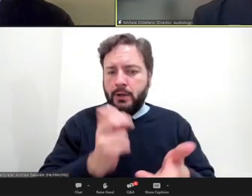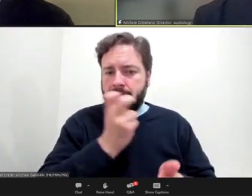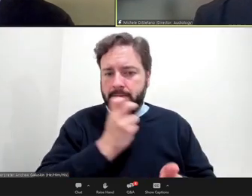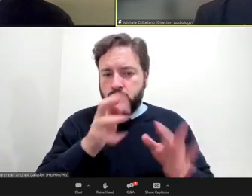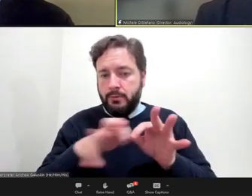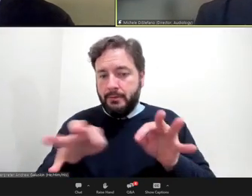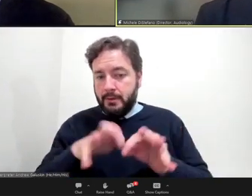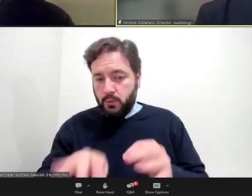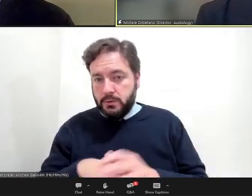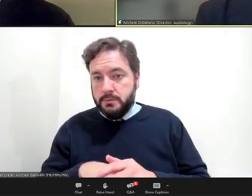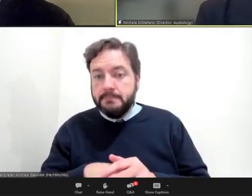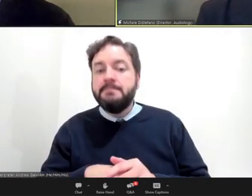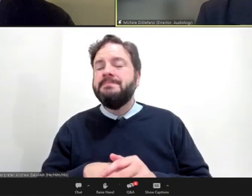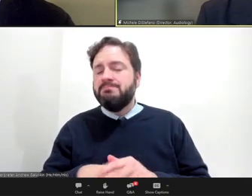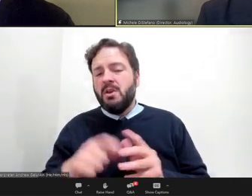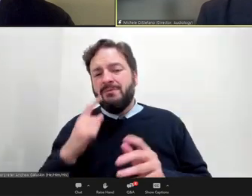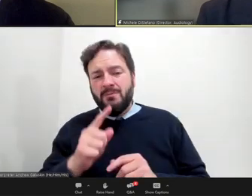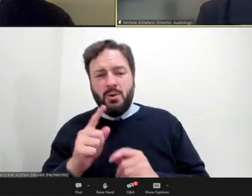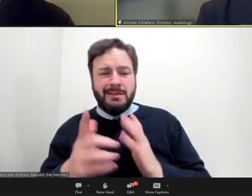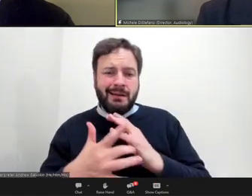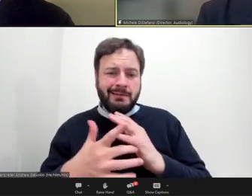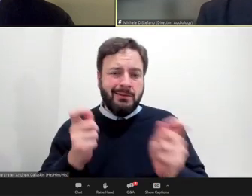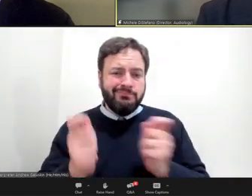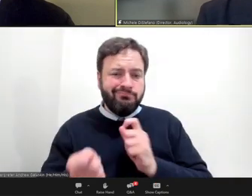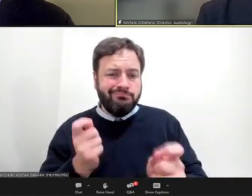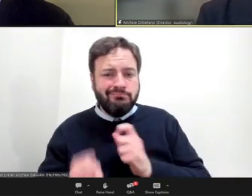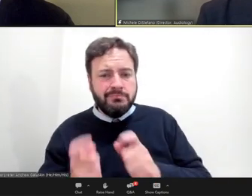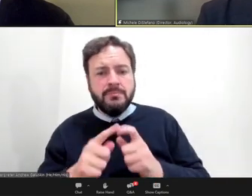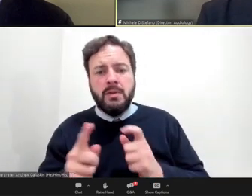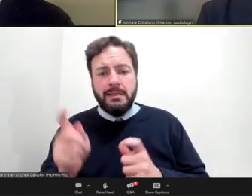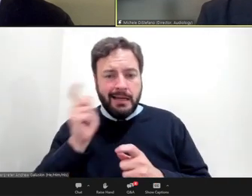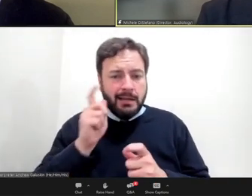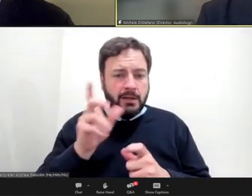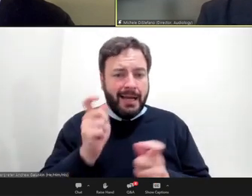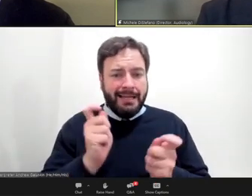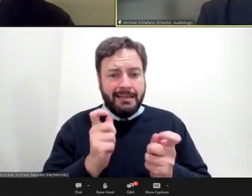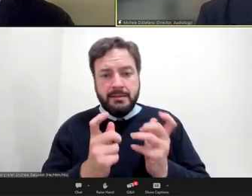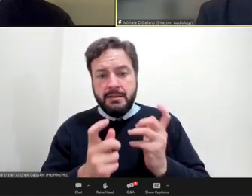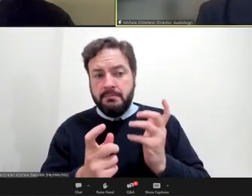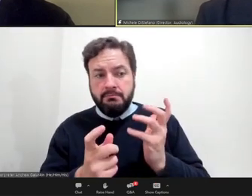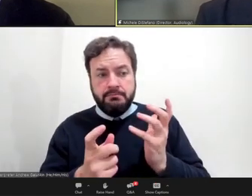as technology changes... Technology in hearing aids changes constantly.